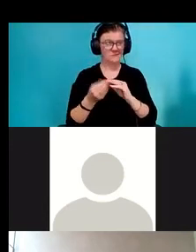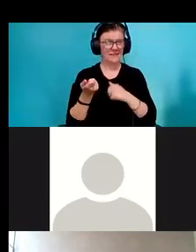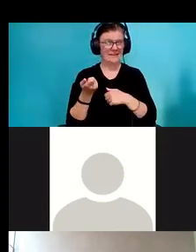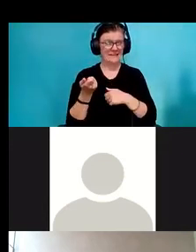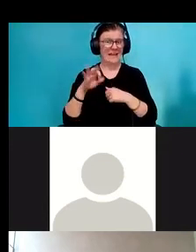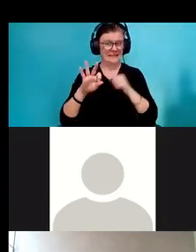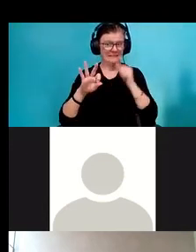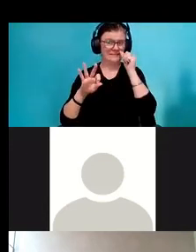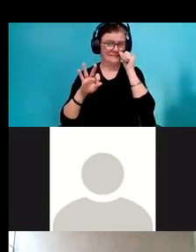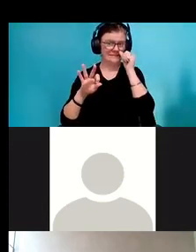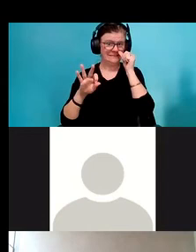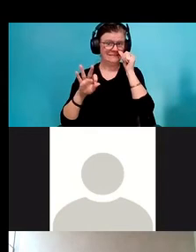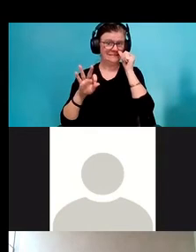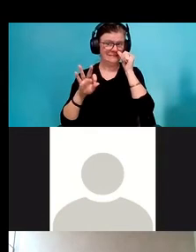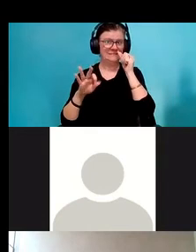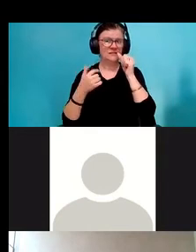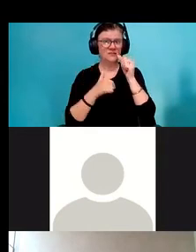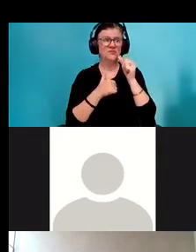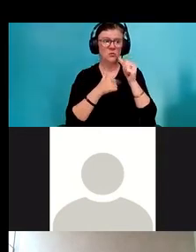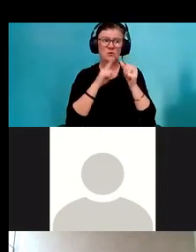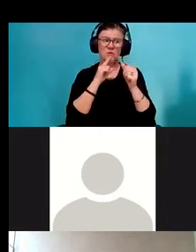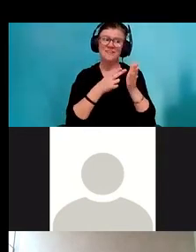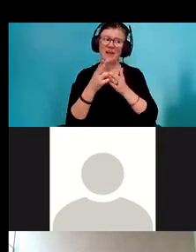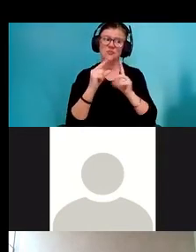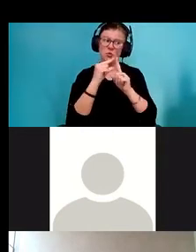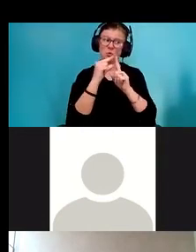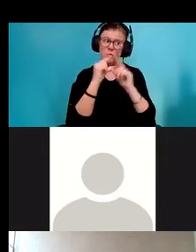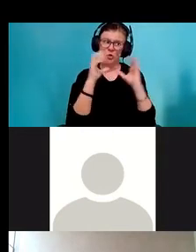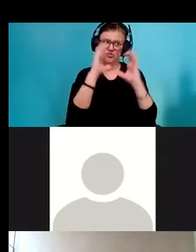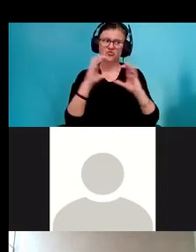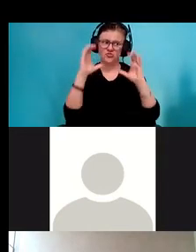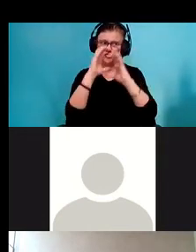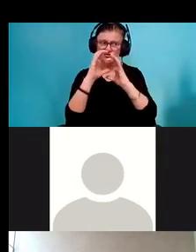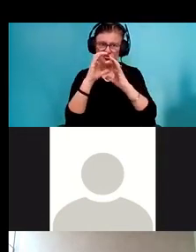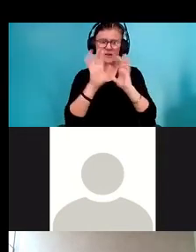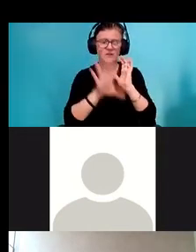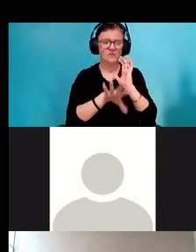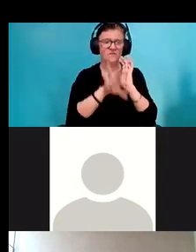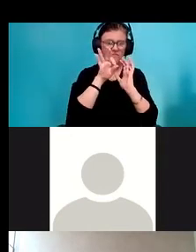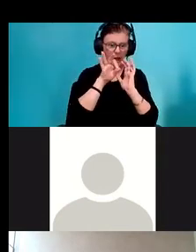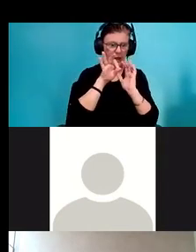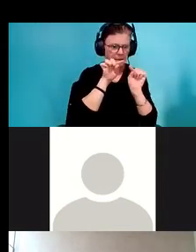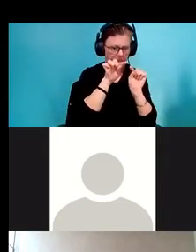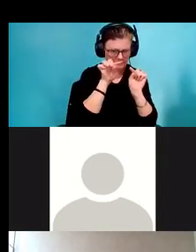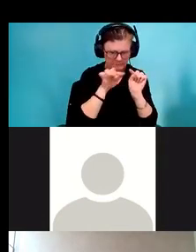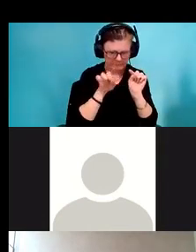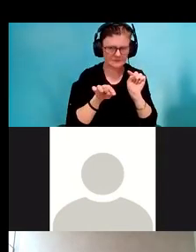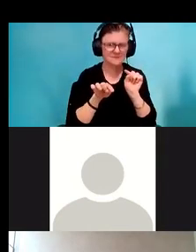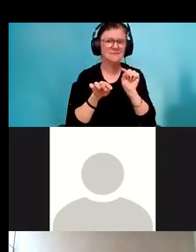So we're literally doing word searches in order to find this kind of impact.